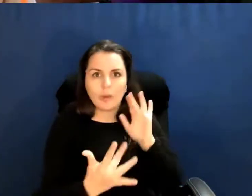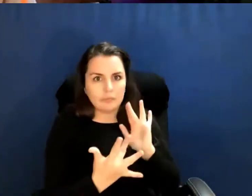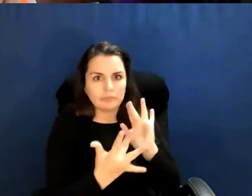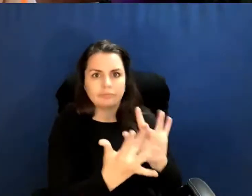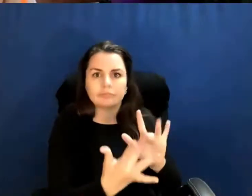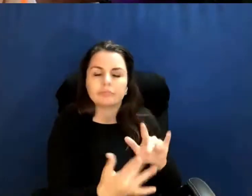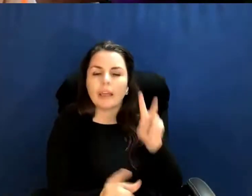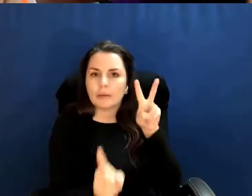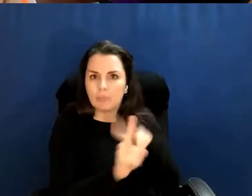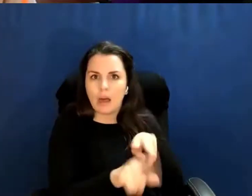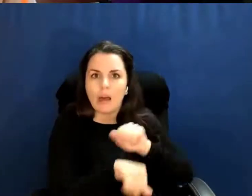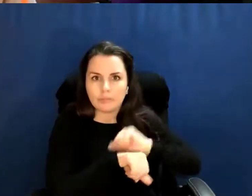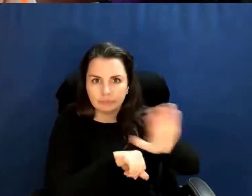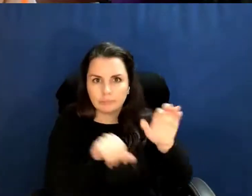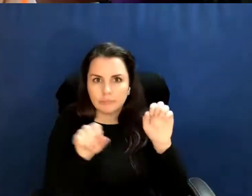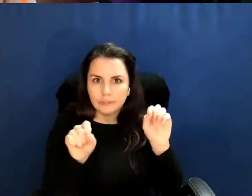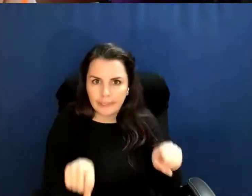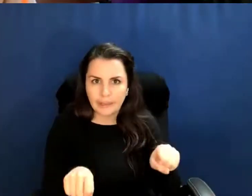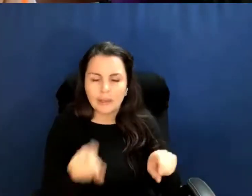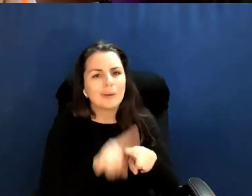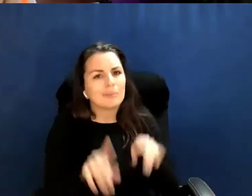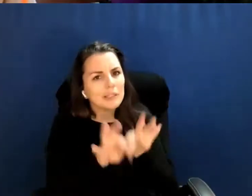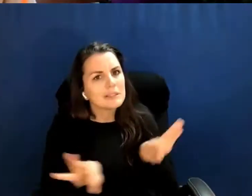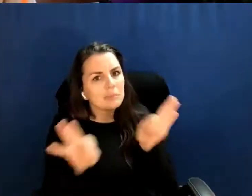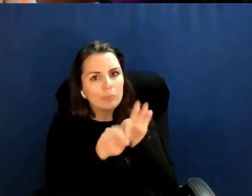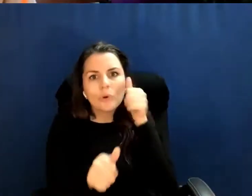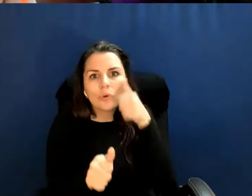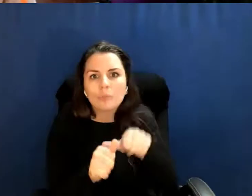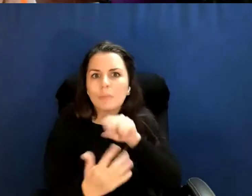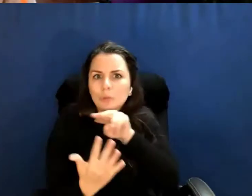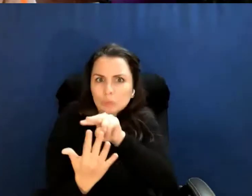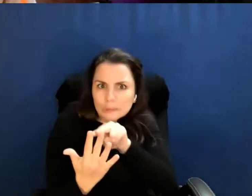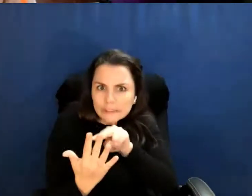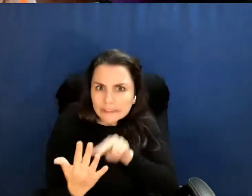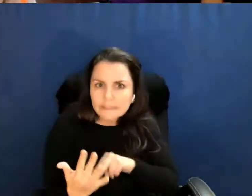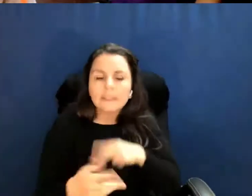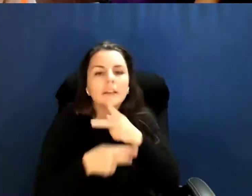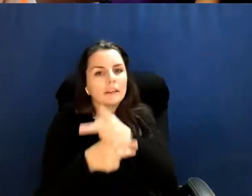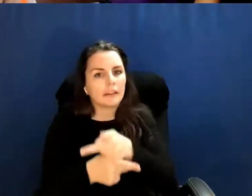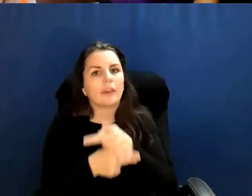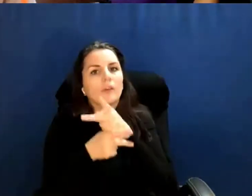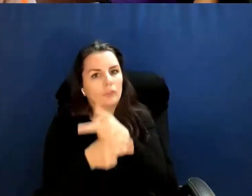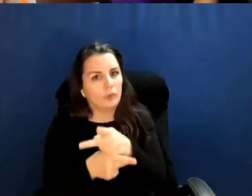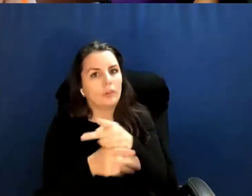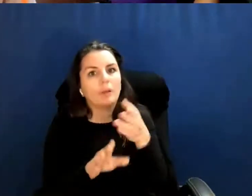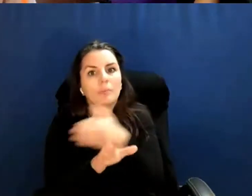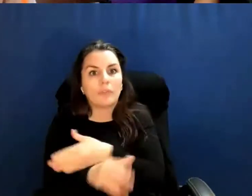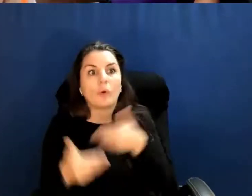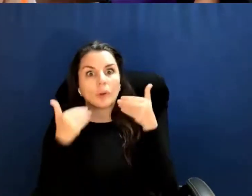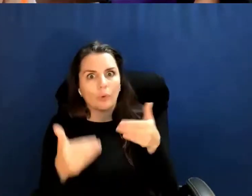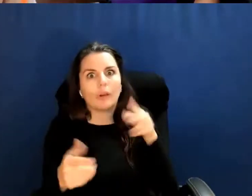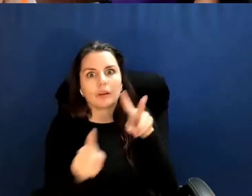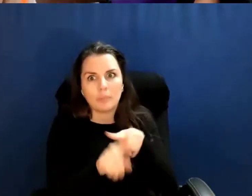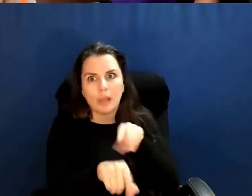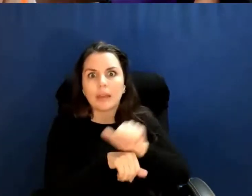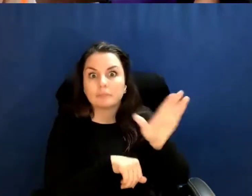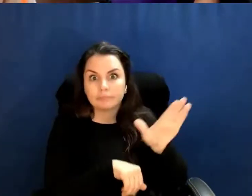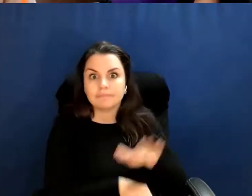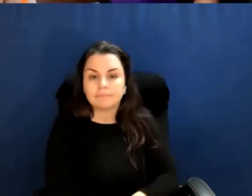So, it's really important to read all those .. . that stuff very carefully before you apply. Let's see.